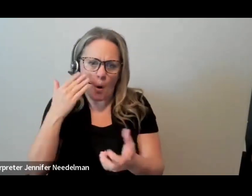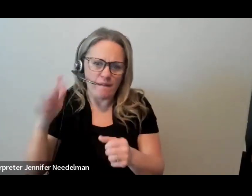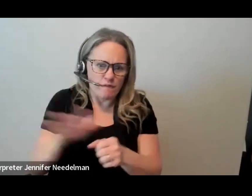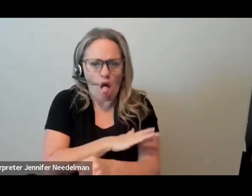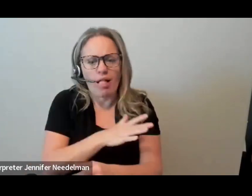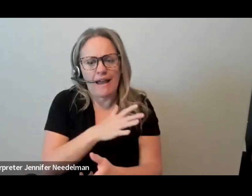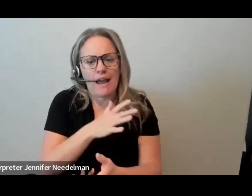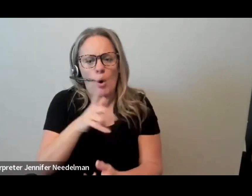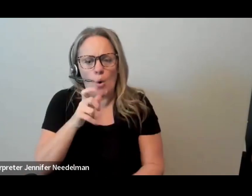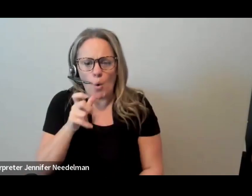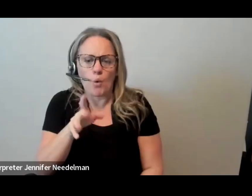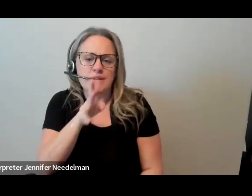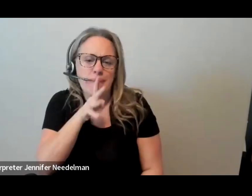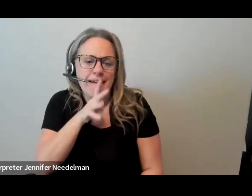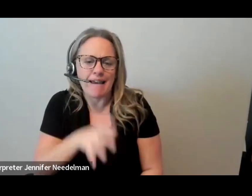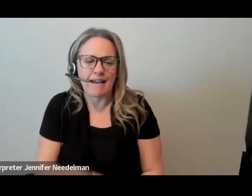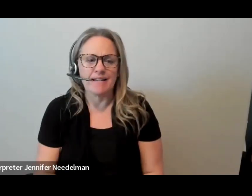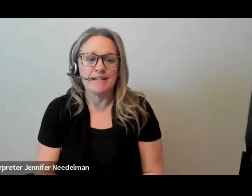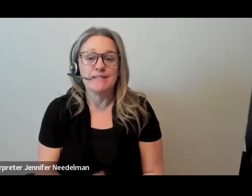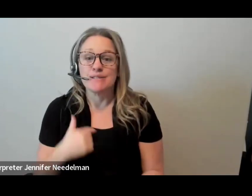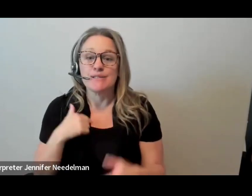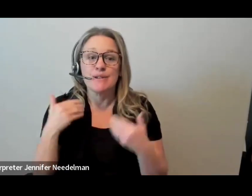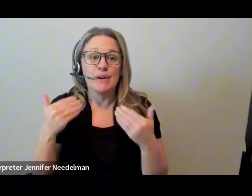So let me kick off with the introduction